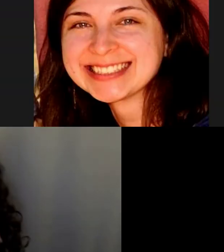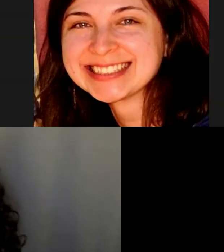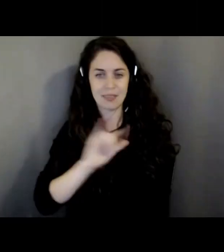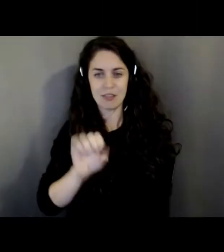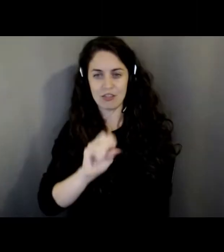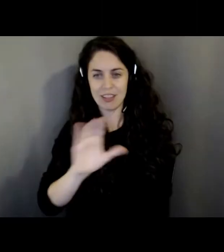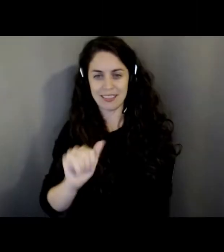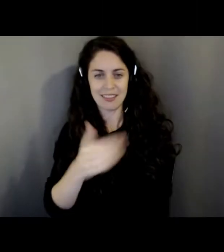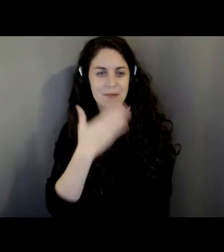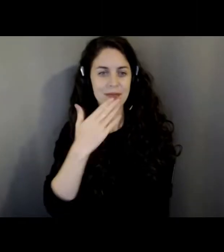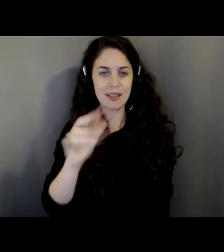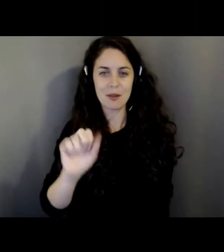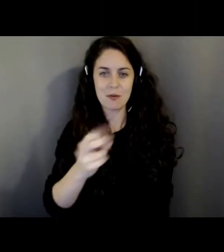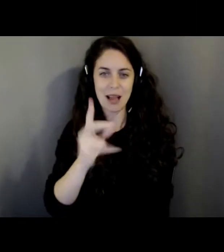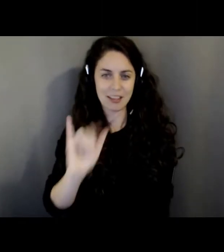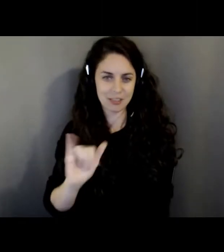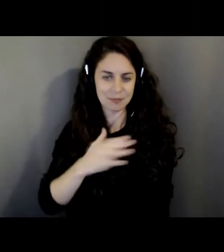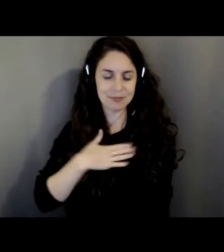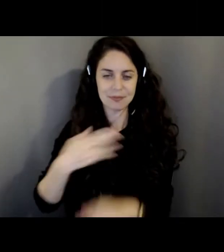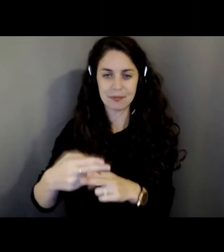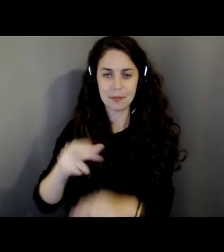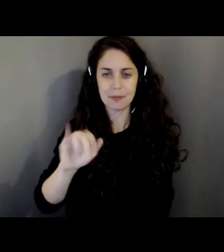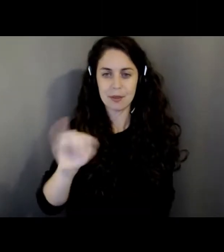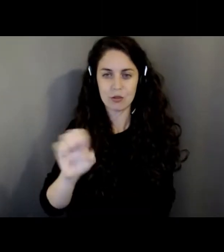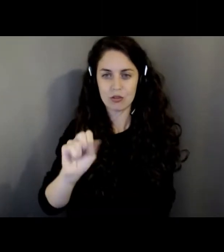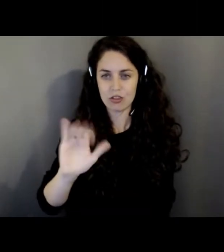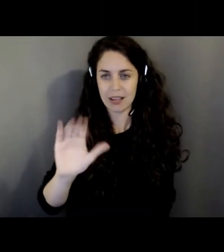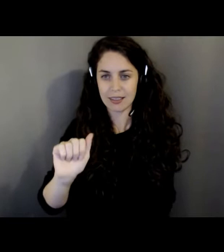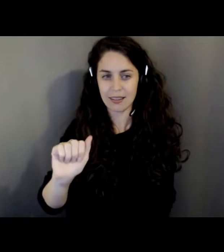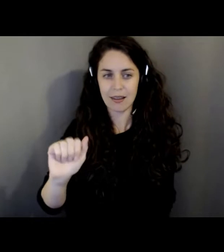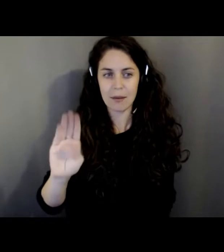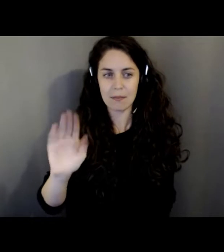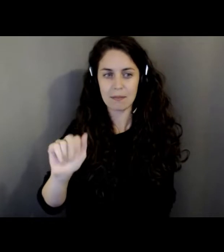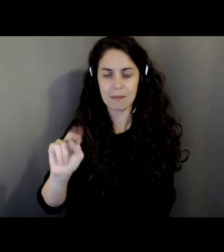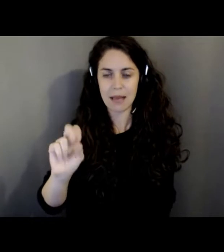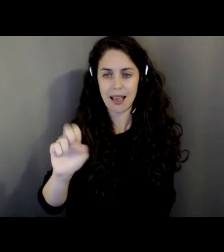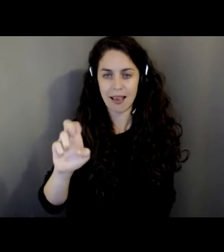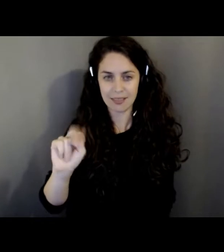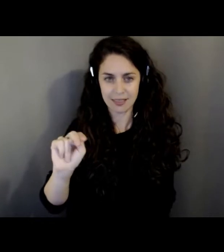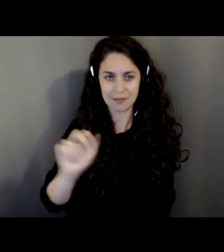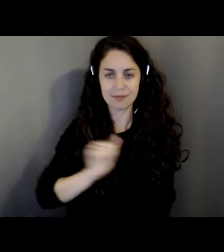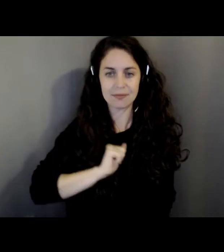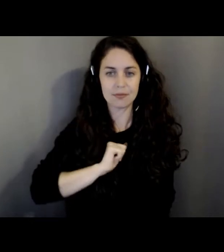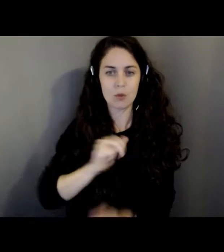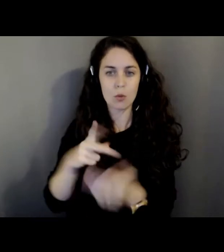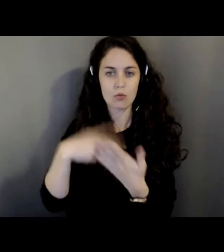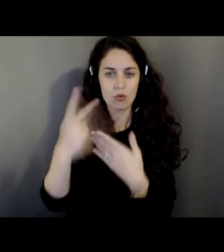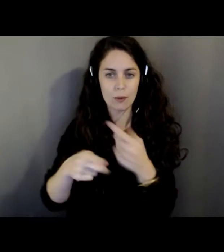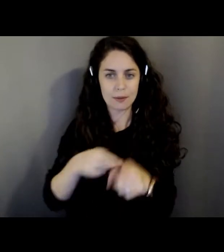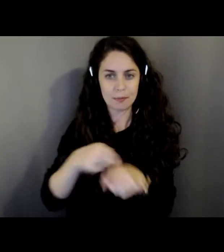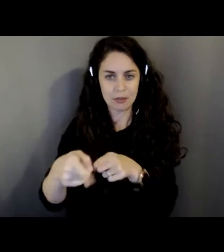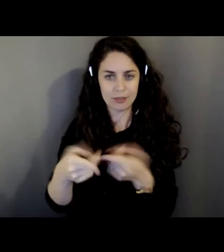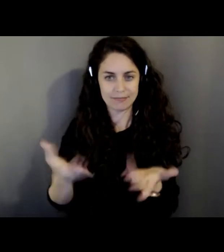So my name is Jessica Banson and I am a program specialist at MIUSA and I work specifically with